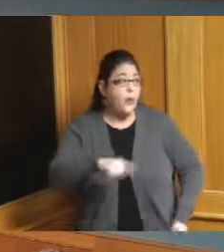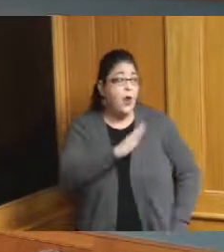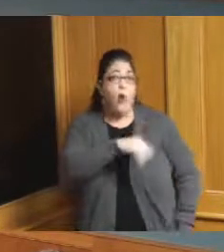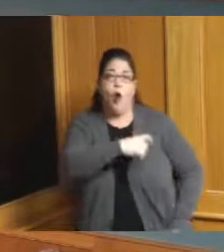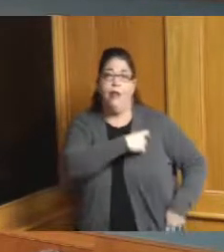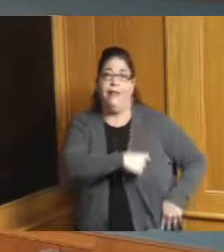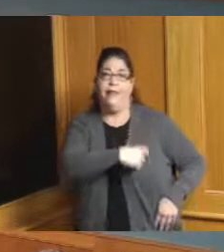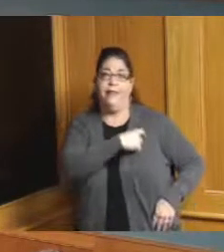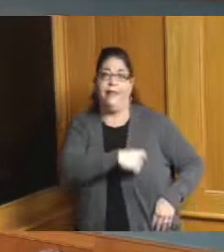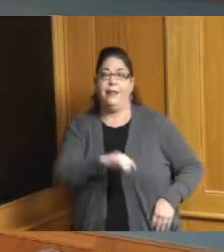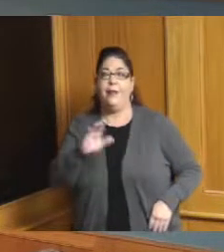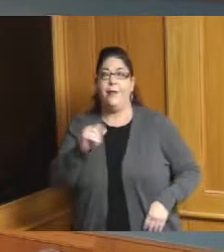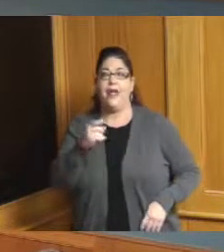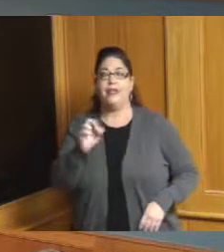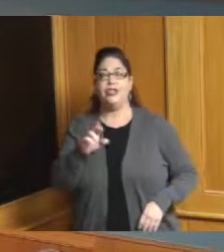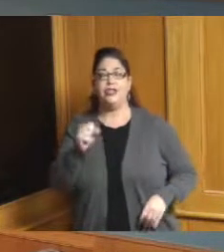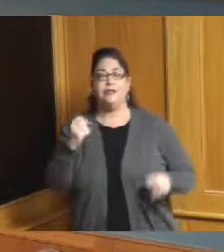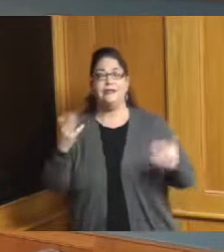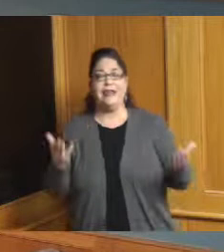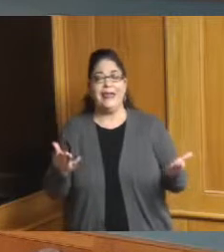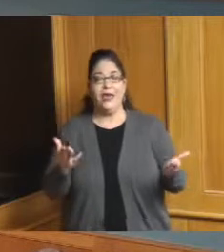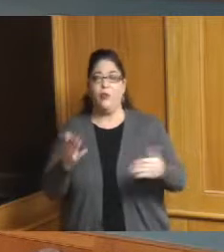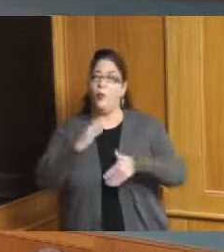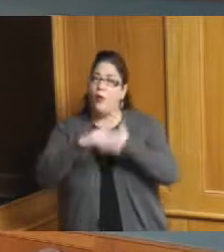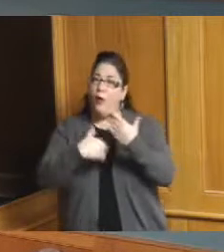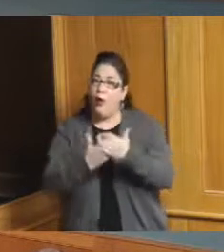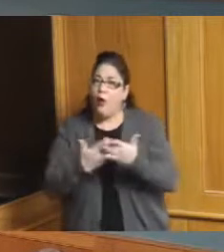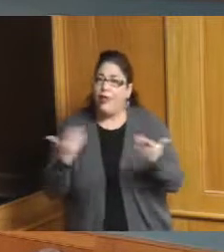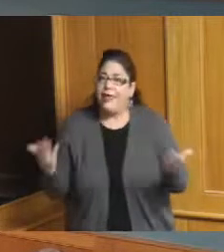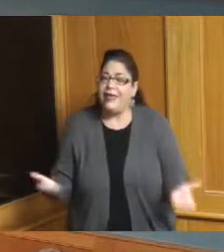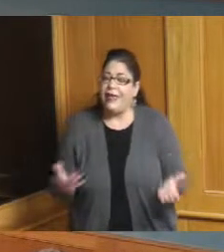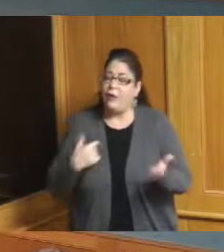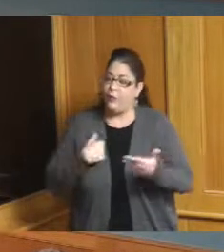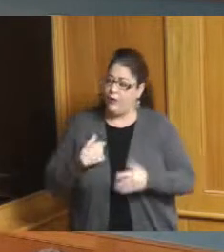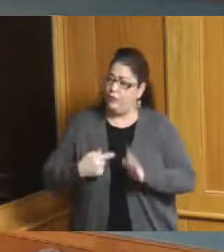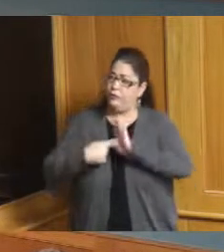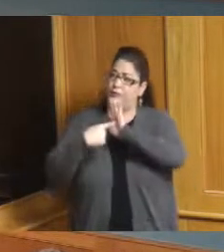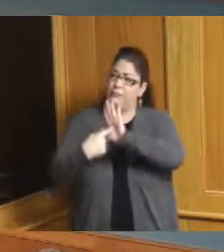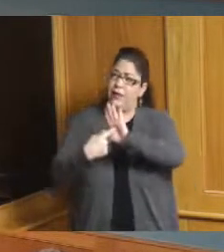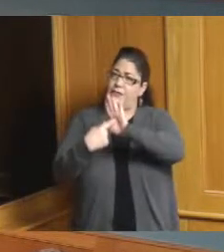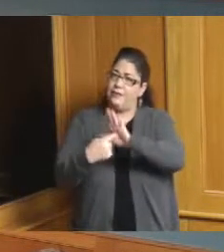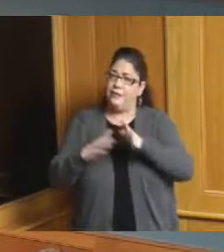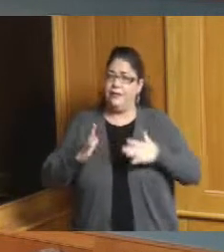out there we are and everyone who's watching has the responsibility to make sure you communicate